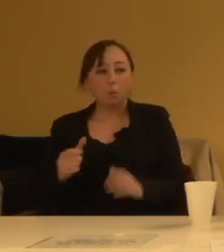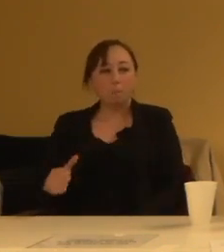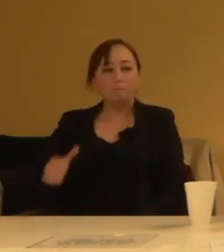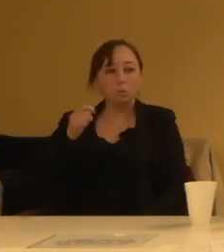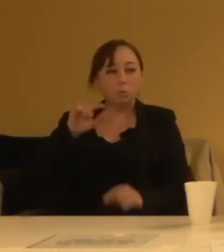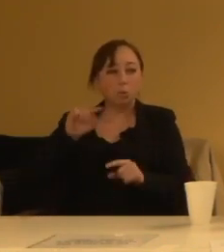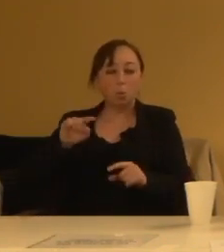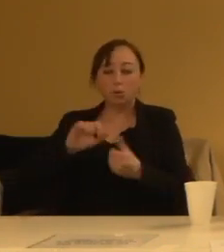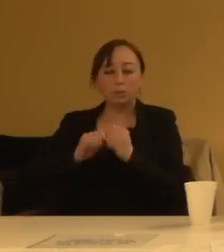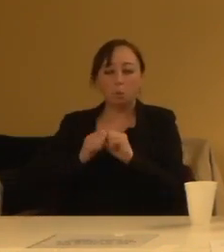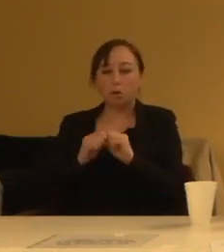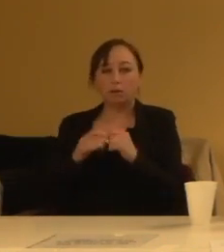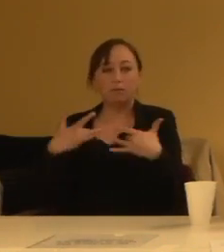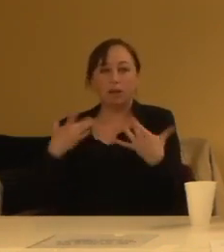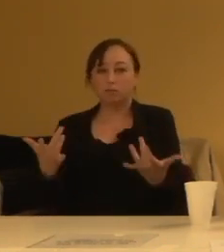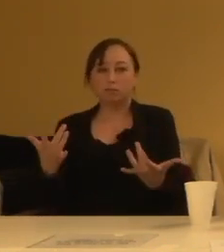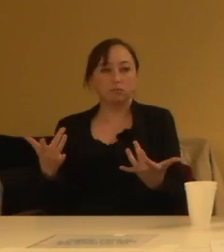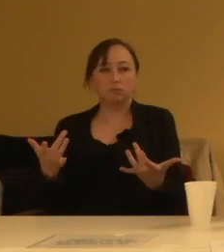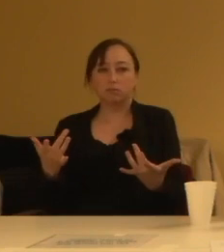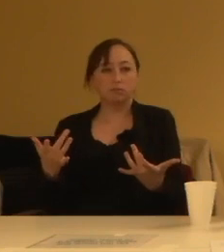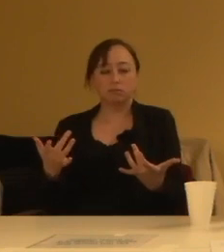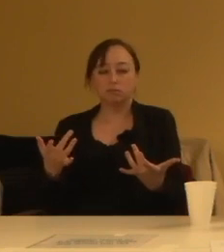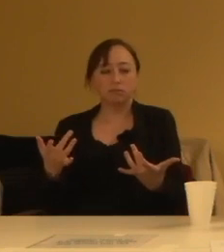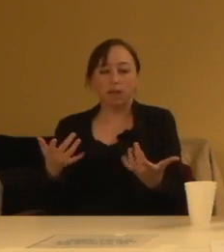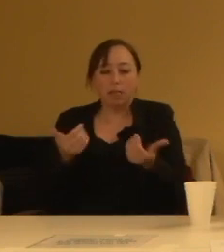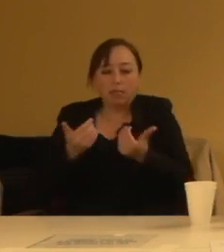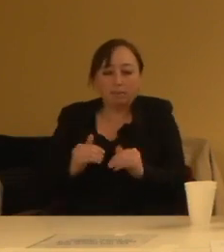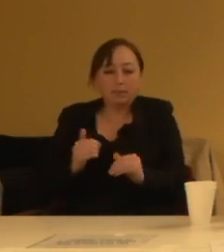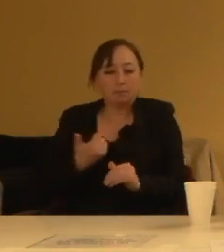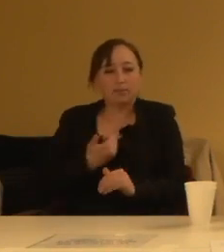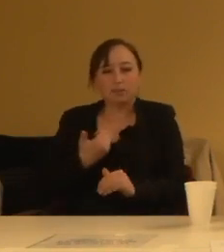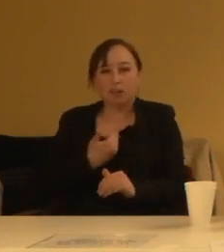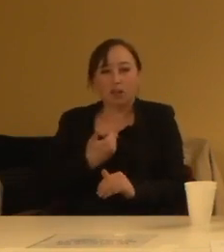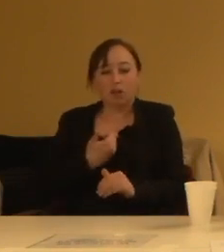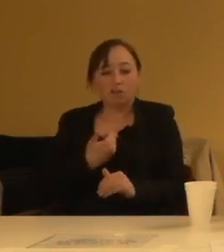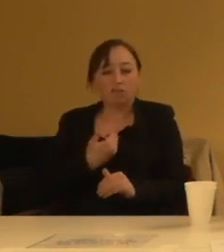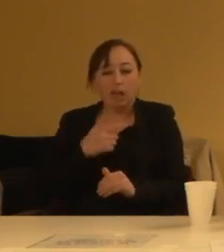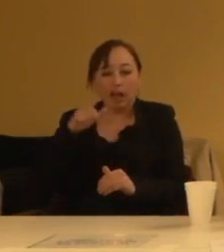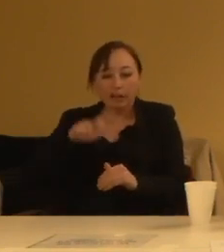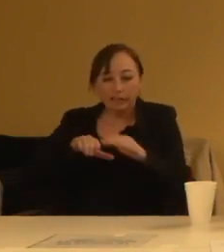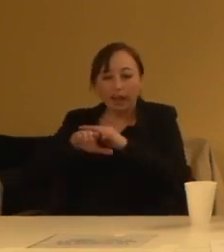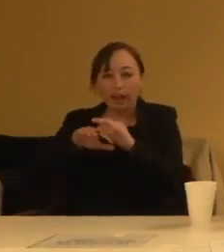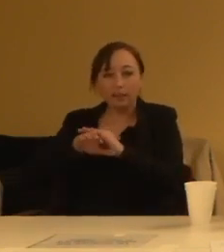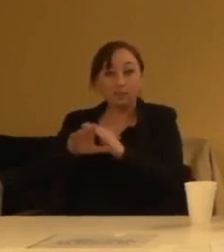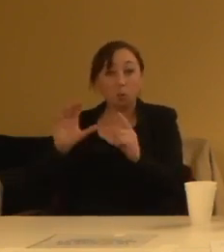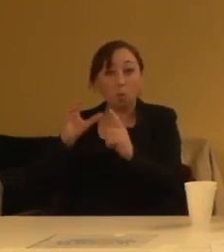That's completely limiting my access to the culture that I'm trying to be a dramaturge in.